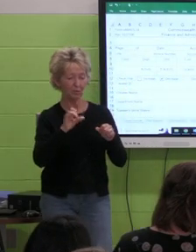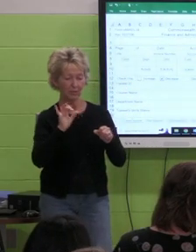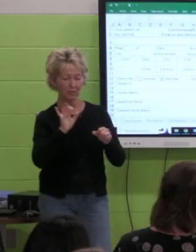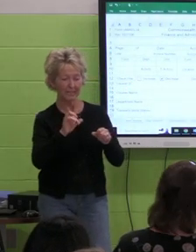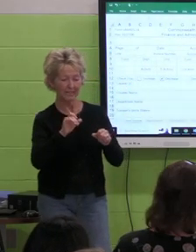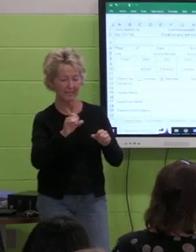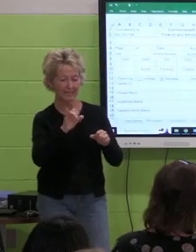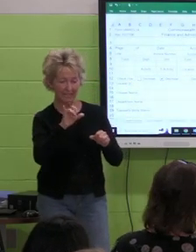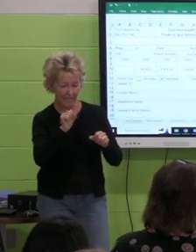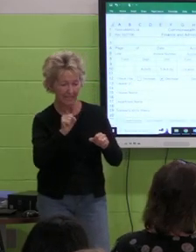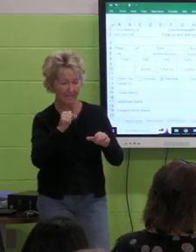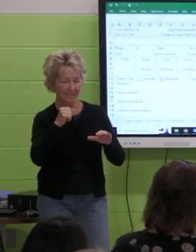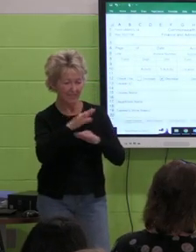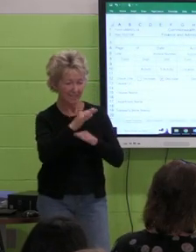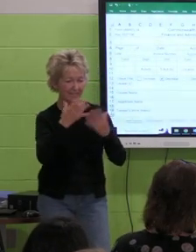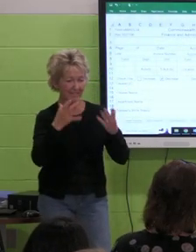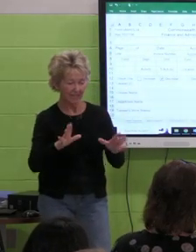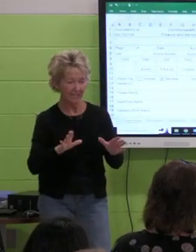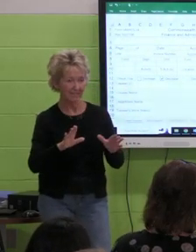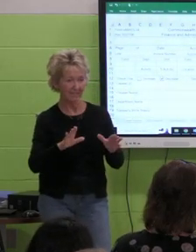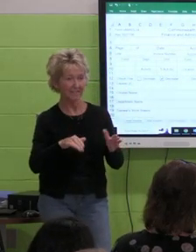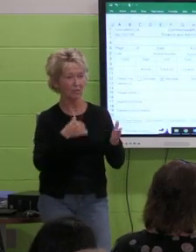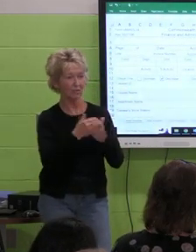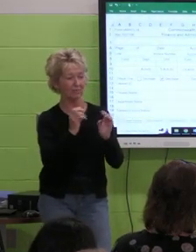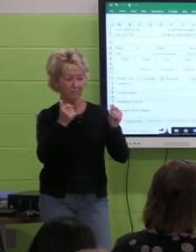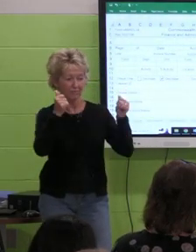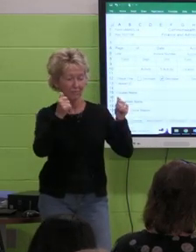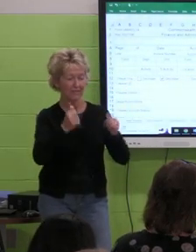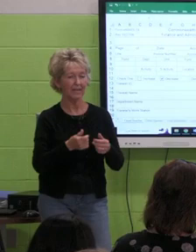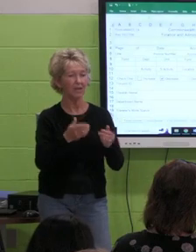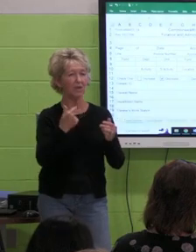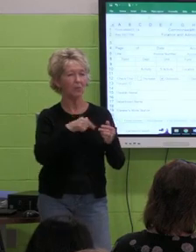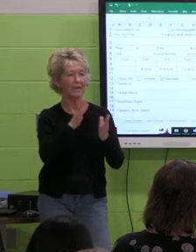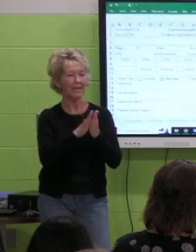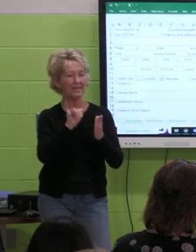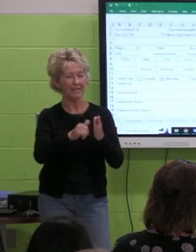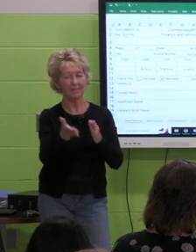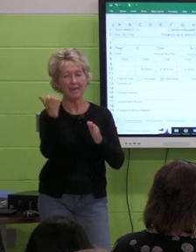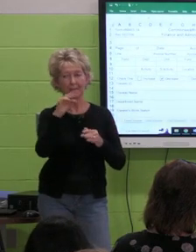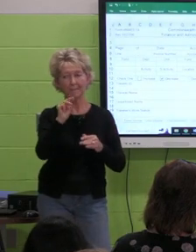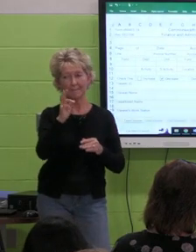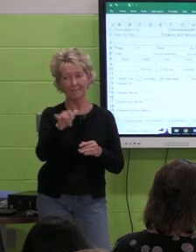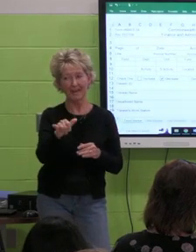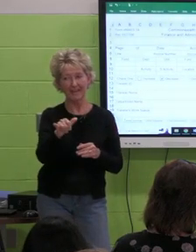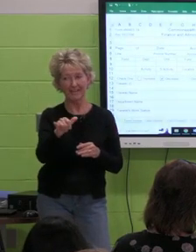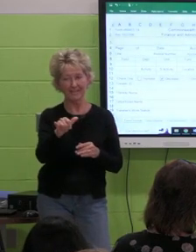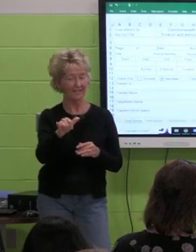right and it would have arrived that fast and we asked for it in May I understand and I apologize